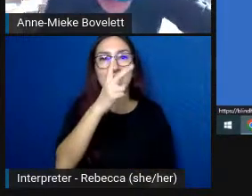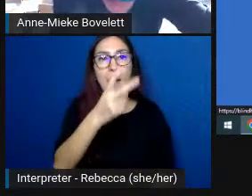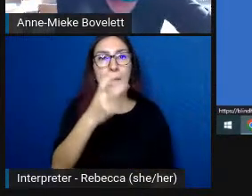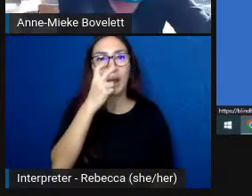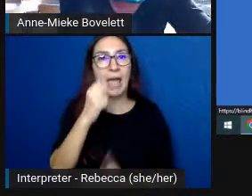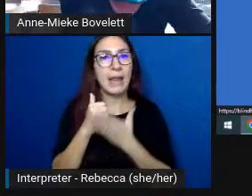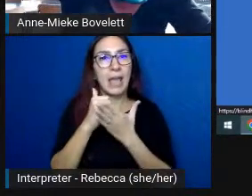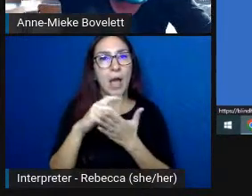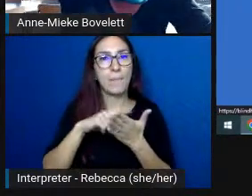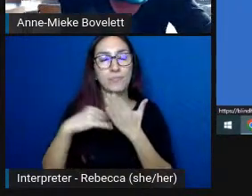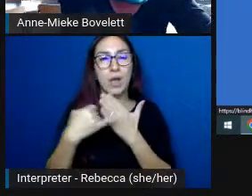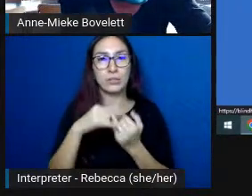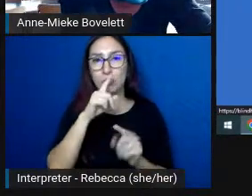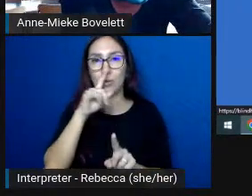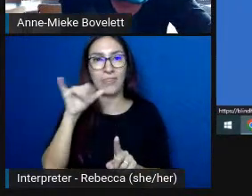first way of interpreting a website, it is not an easy site